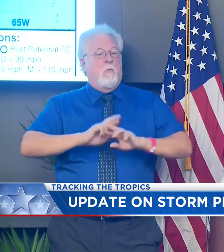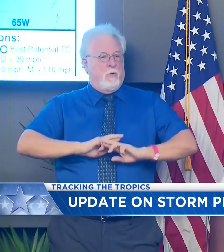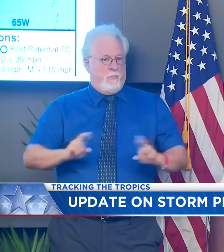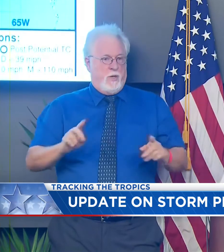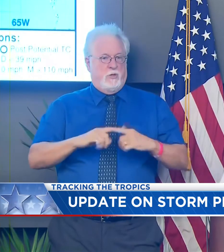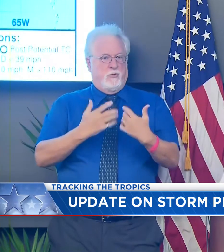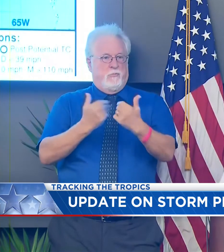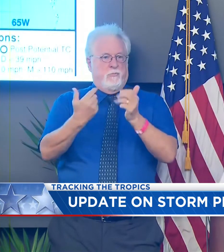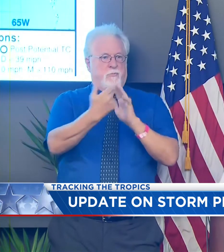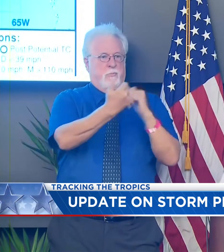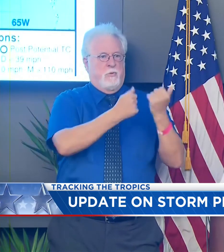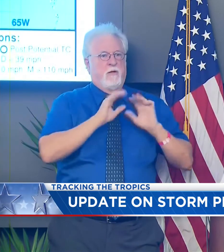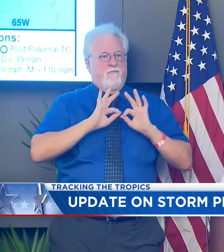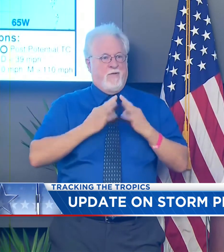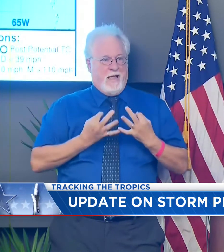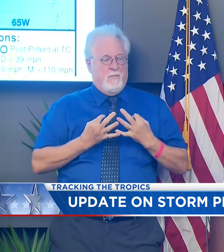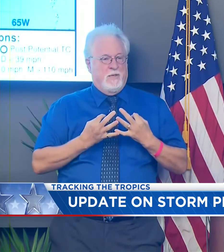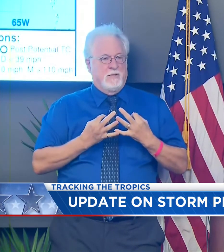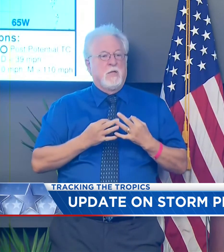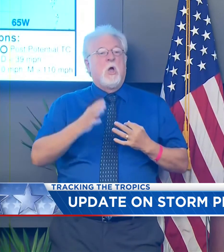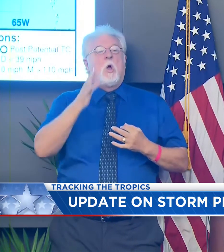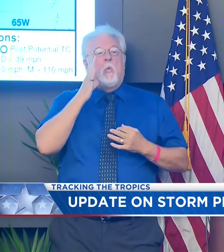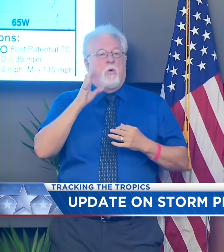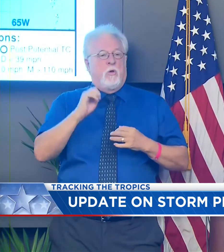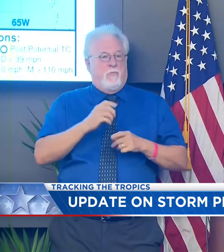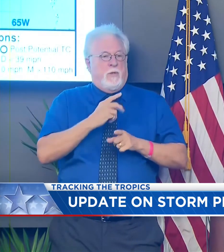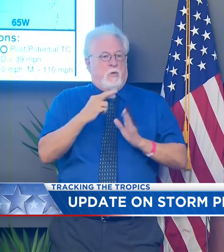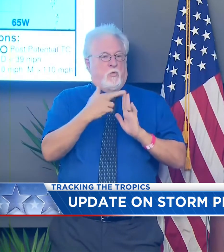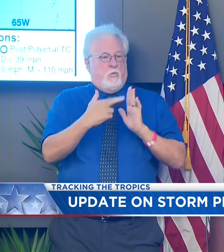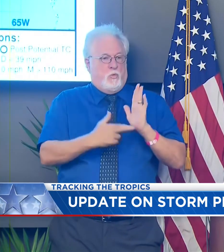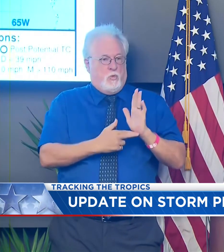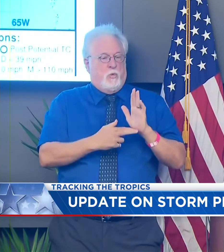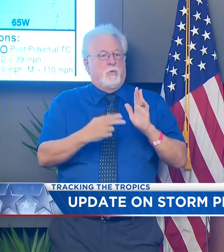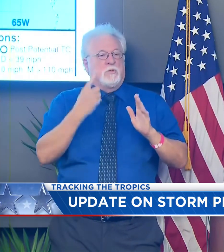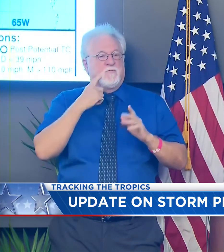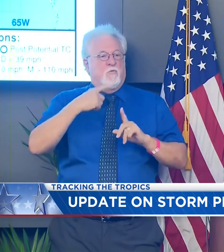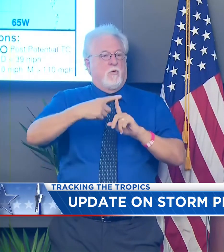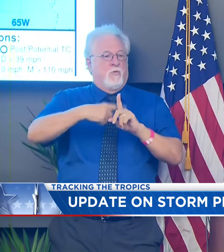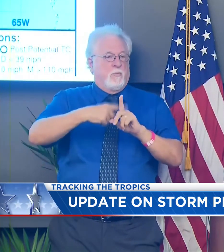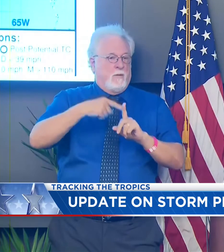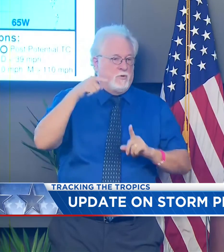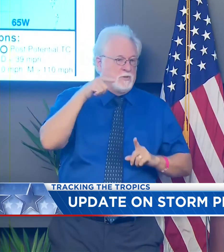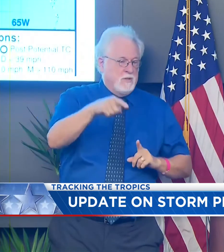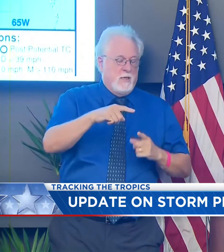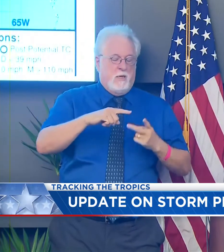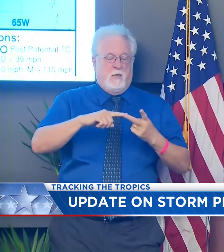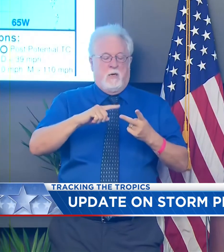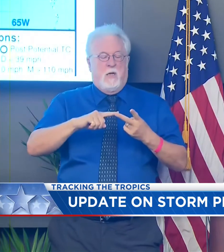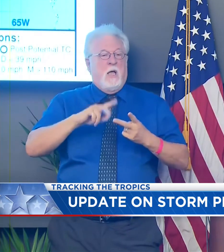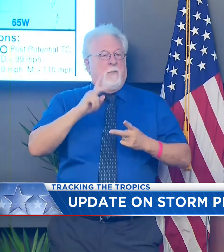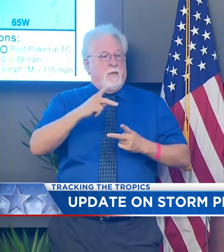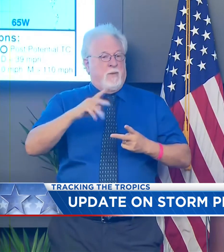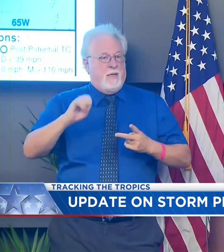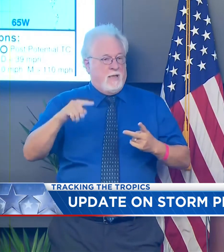OBVIOUSLY, IF THE NEED SHOULD ARISE, IF WE HAVE TO GO IN CONGREGANT SHELTERING AND USE IT, WE'RE PREPARED TO SEGREGATE